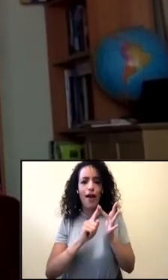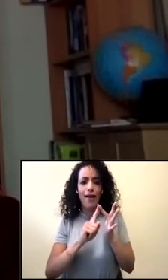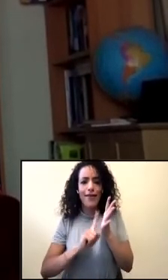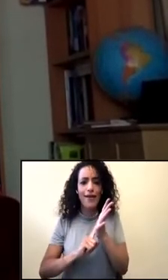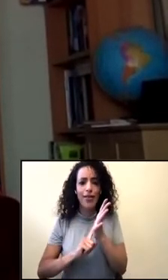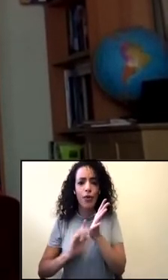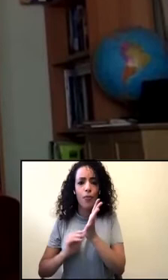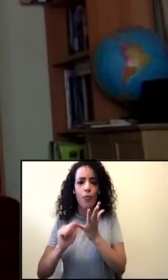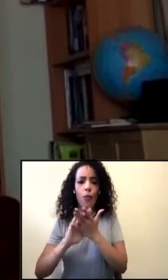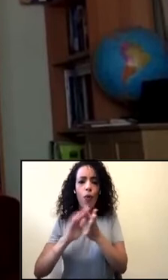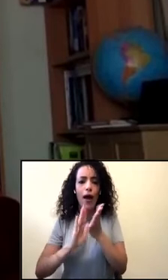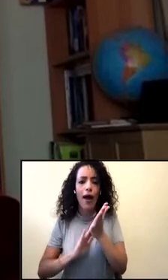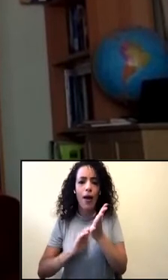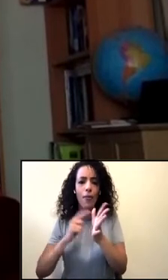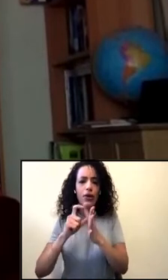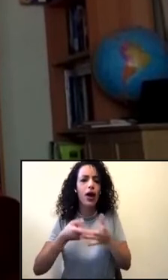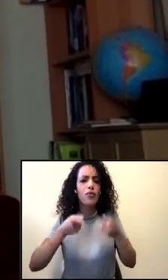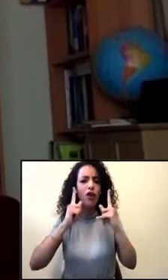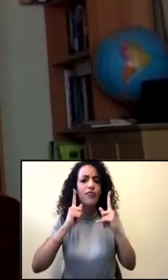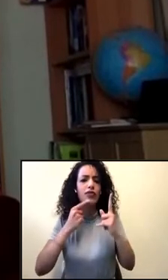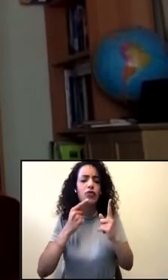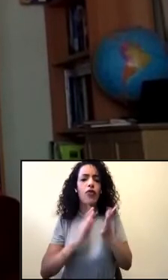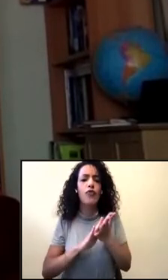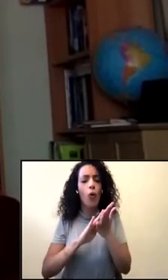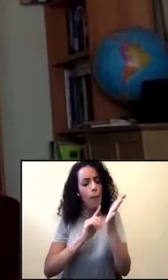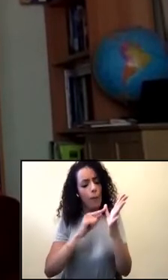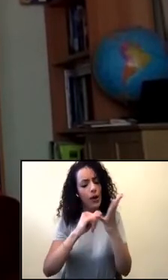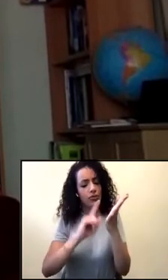that is running MFest with our partners, The British Library.